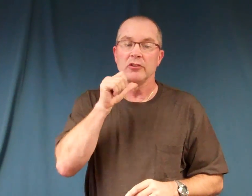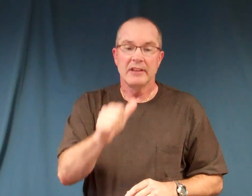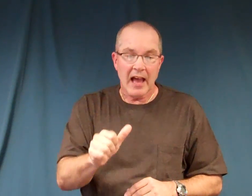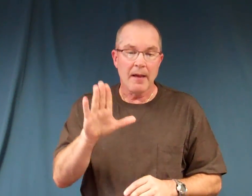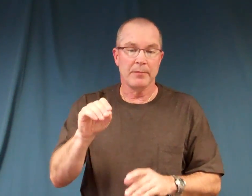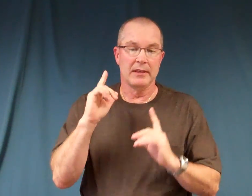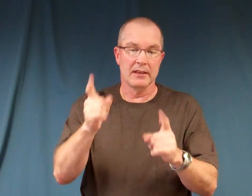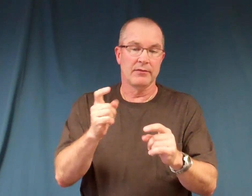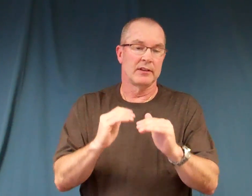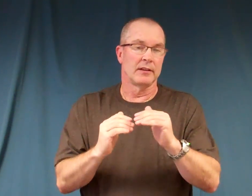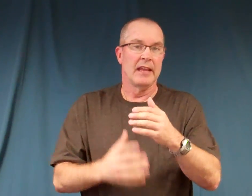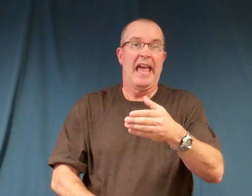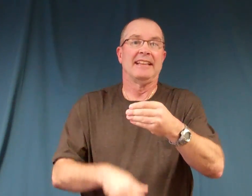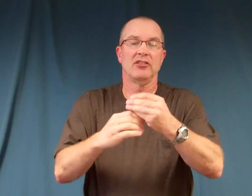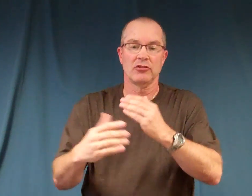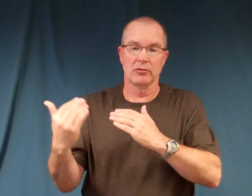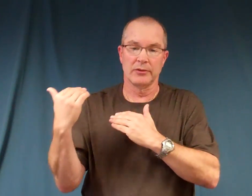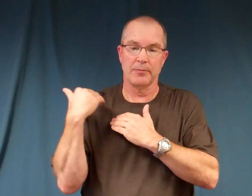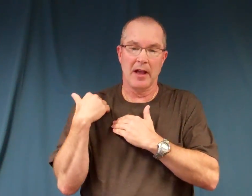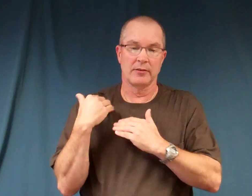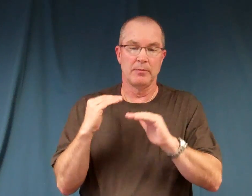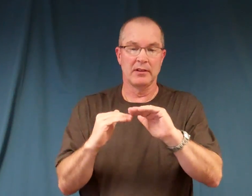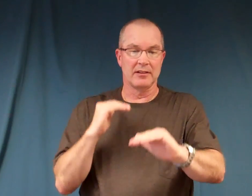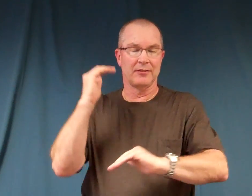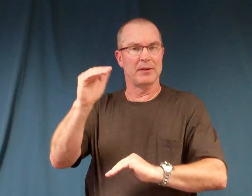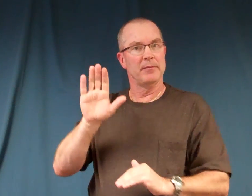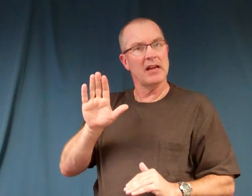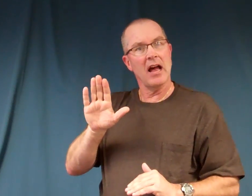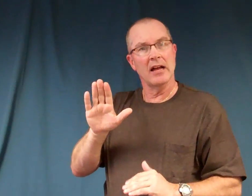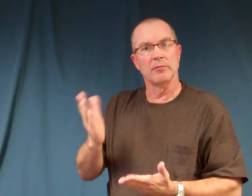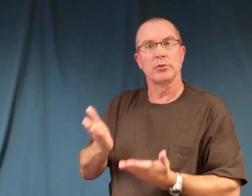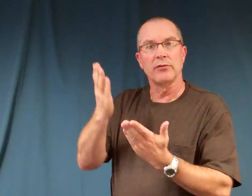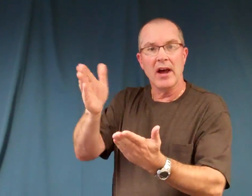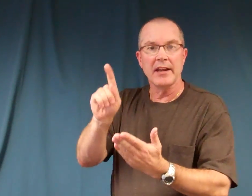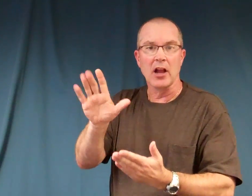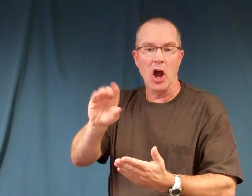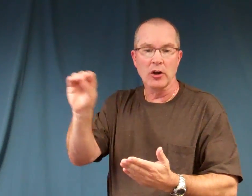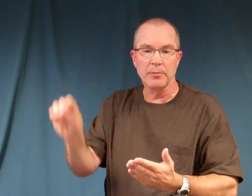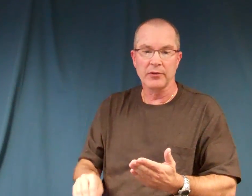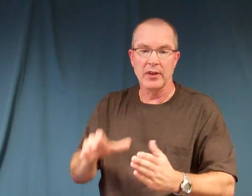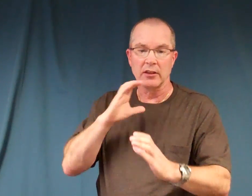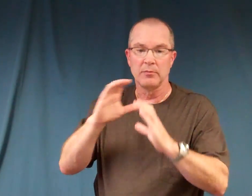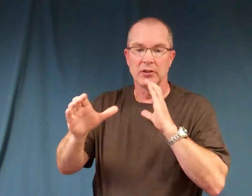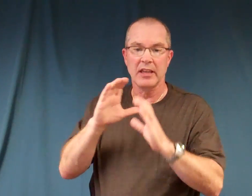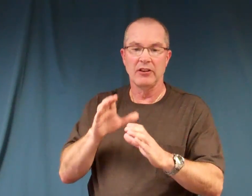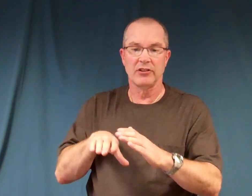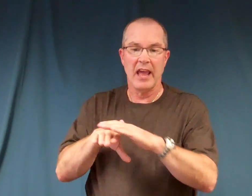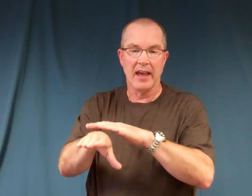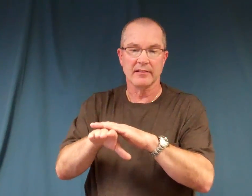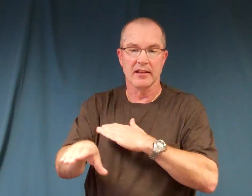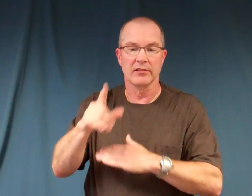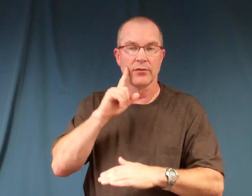should NOT be given additional responsibilities beyond providing 100% communication access